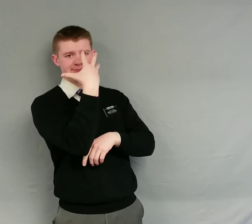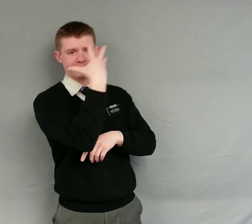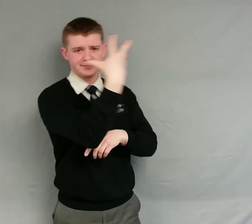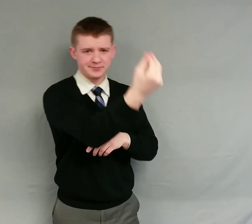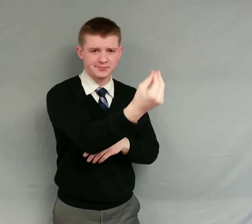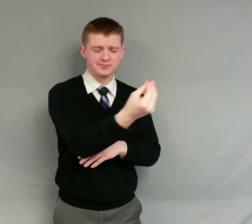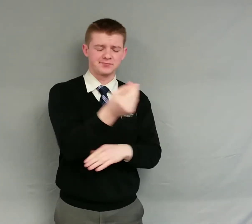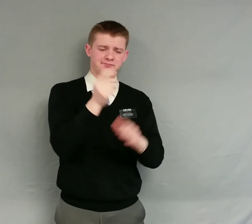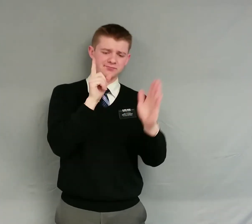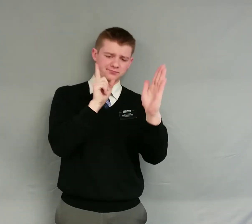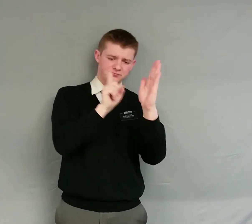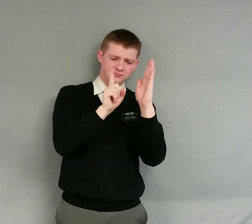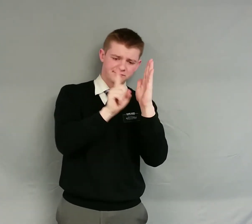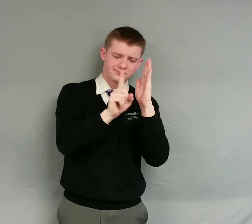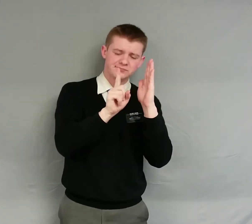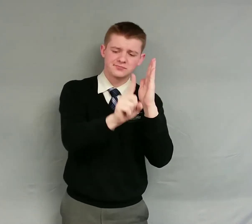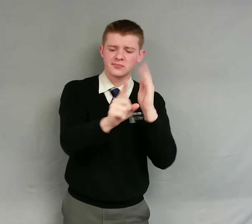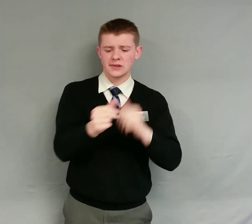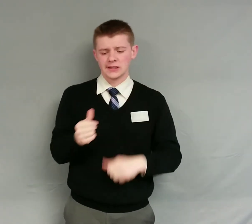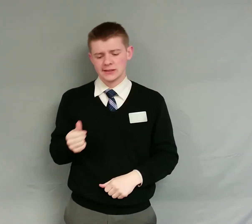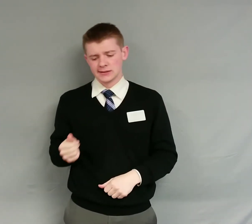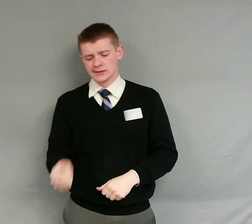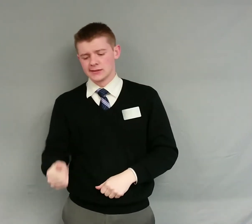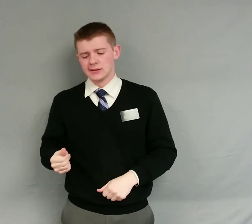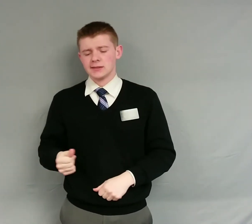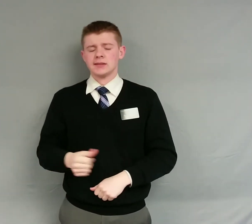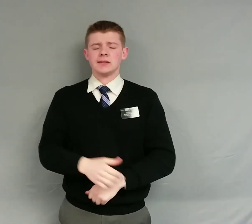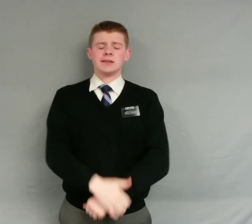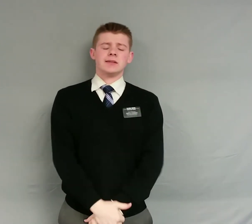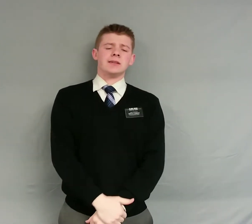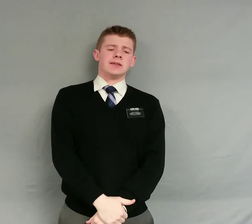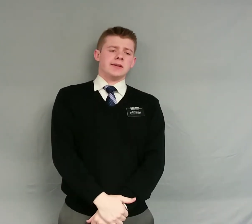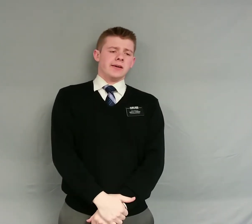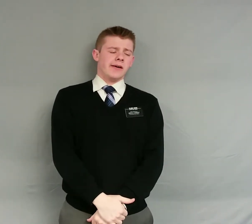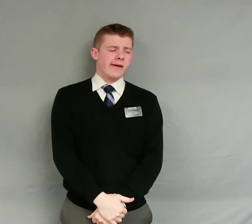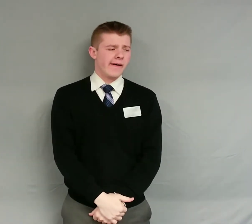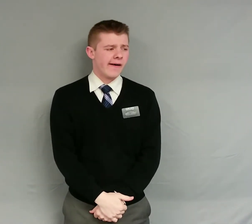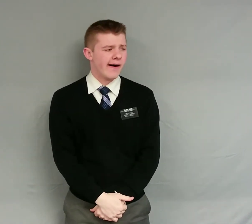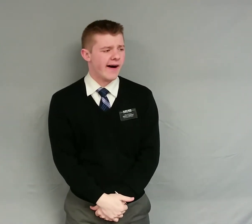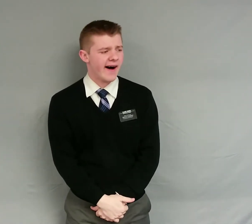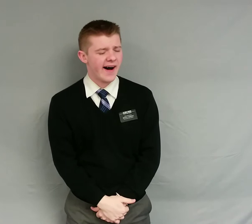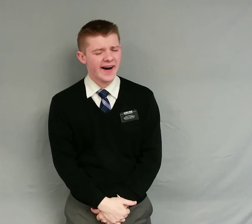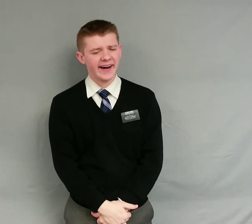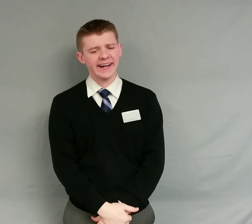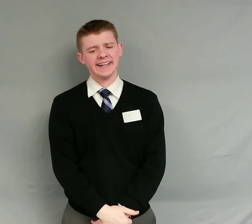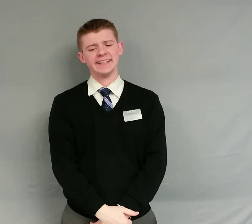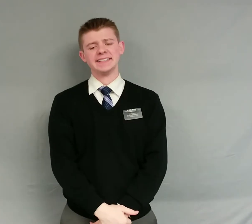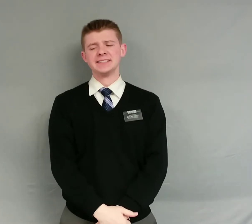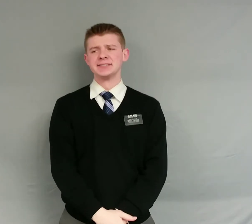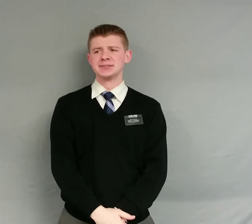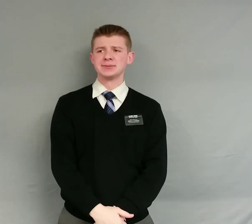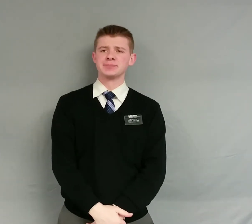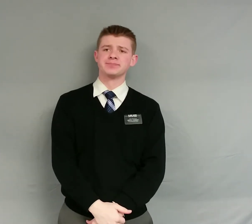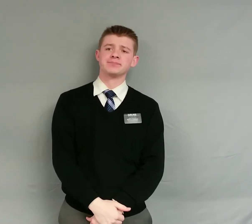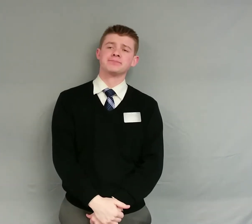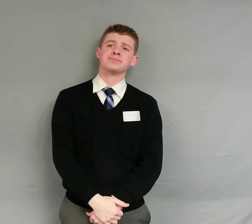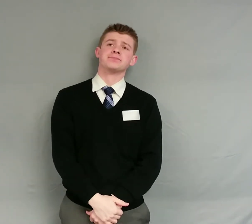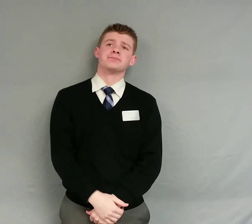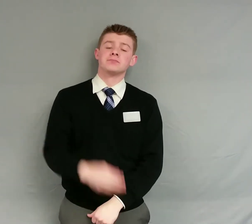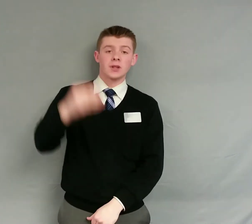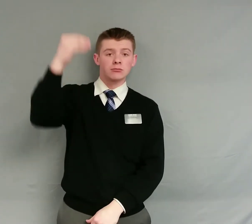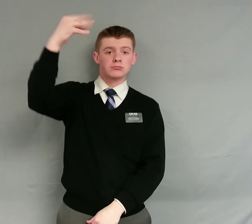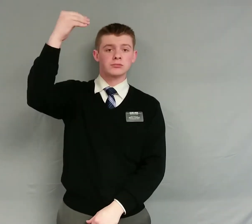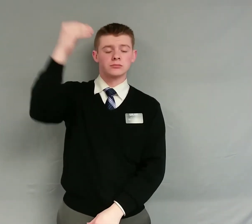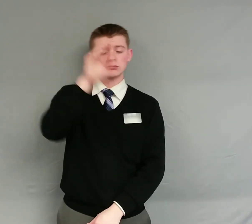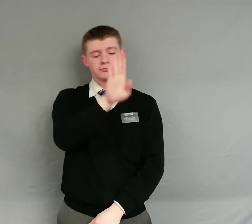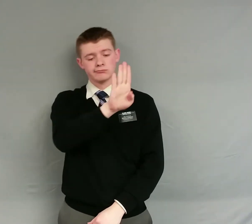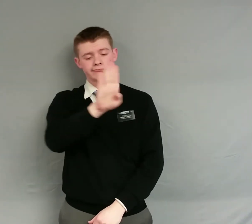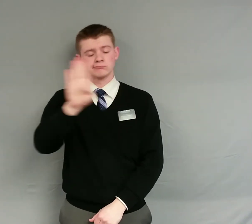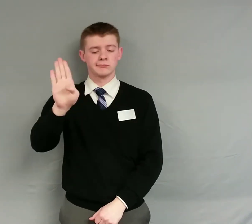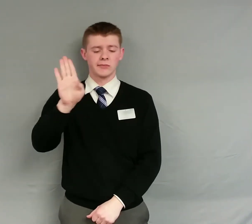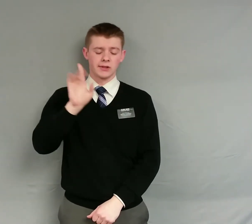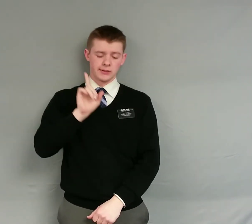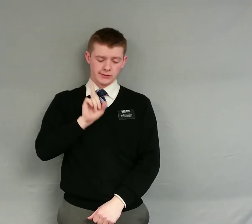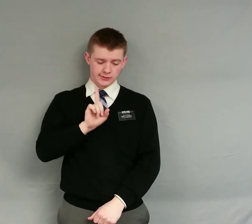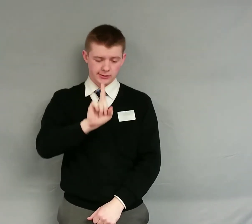He made his way out into the hall, shuffled to the elevator and, after waiting a few moments, the elevator arrived.